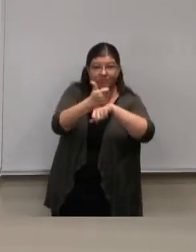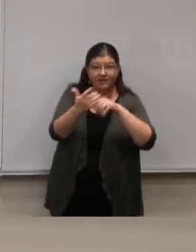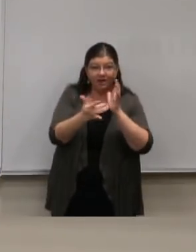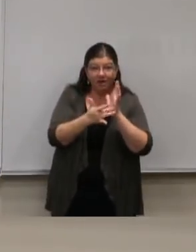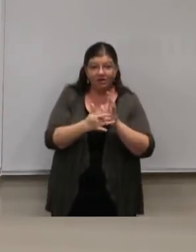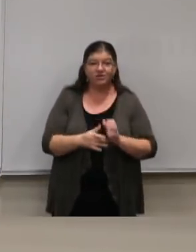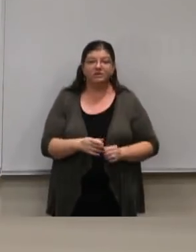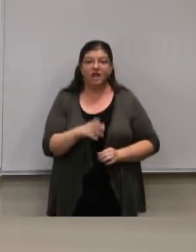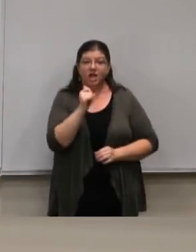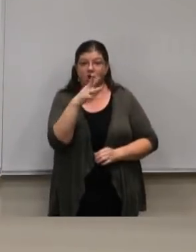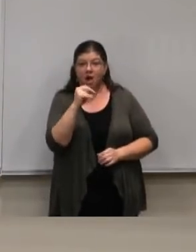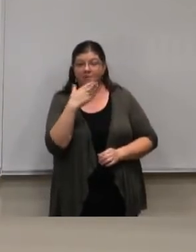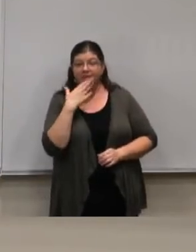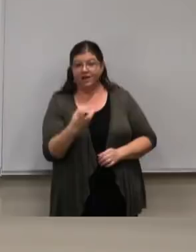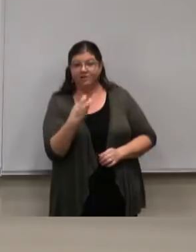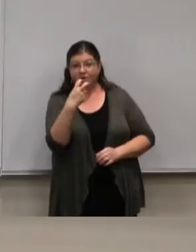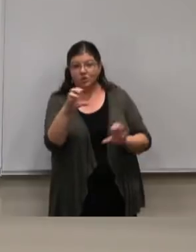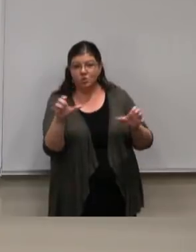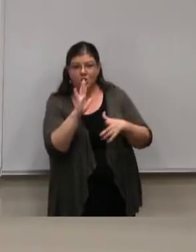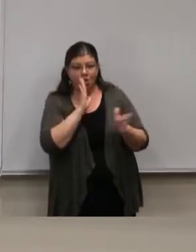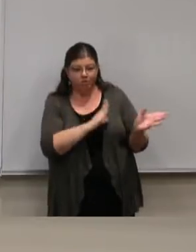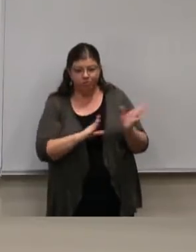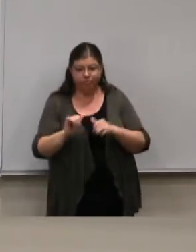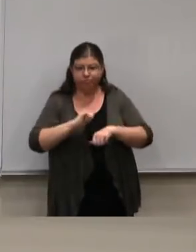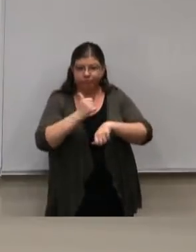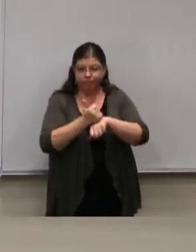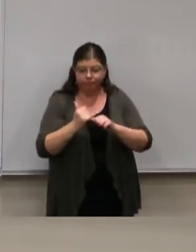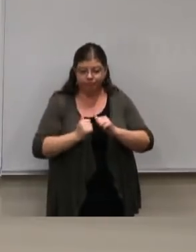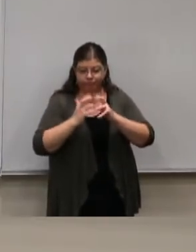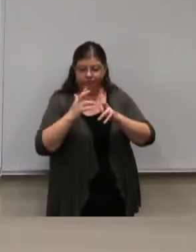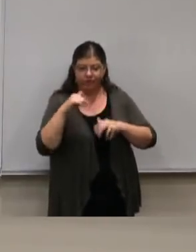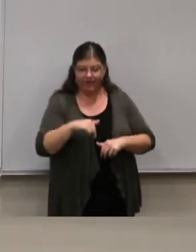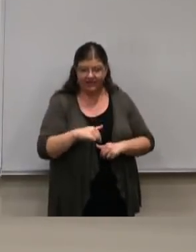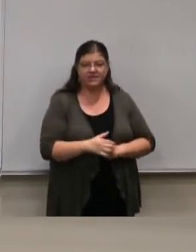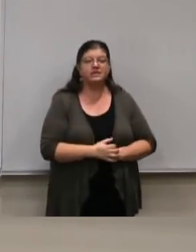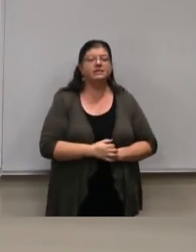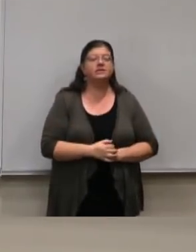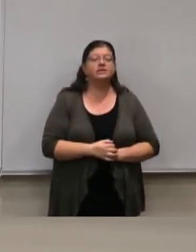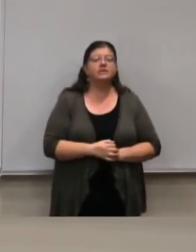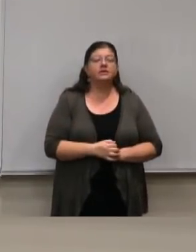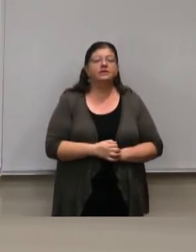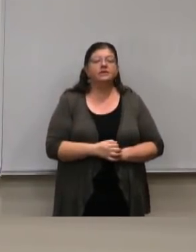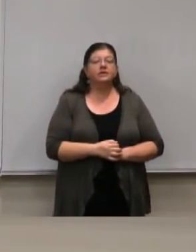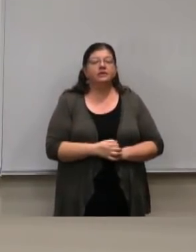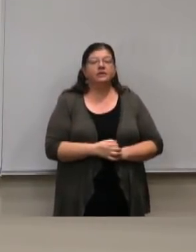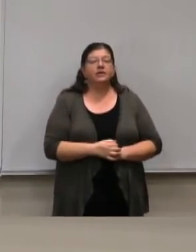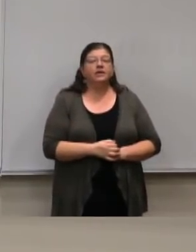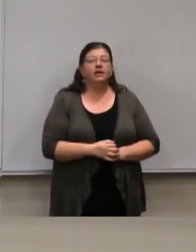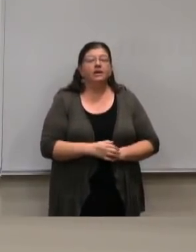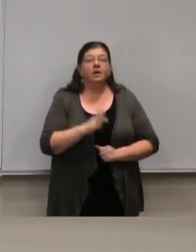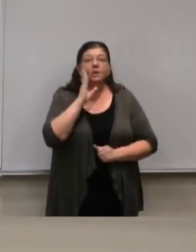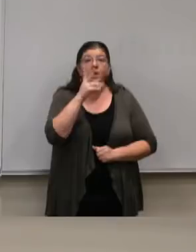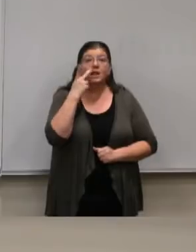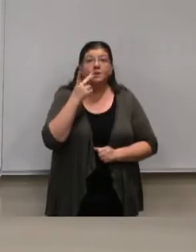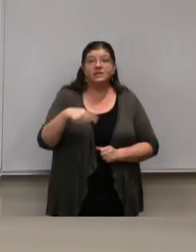And Carmen thanks for doing all the organization. We?ll be, we?ll see you all at College Council.